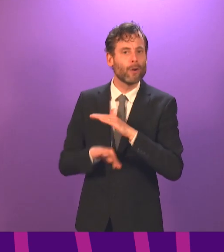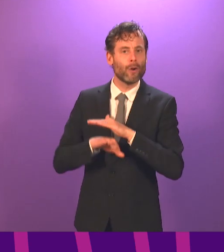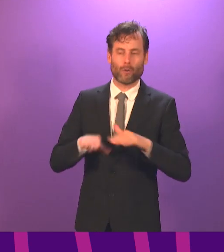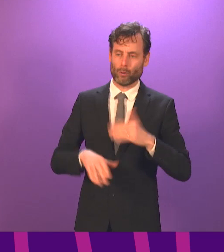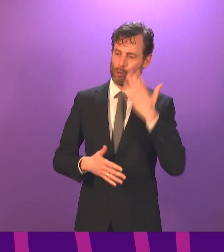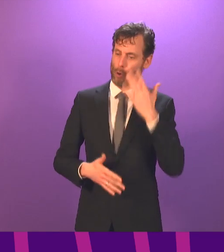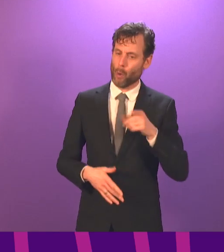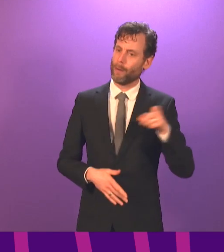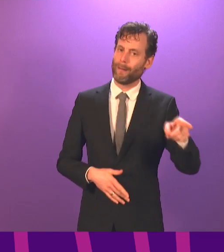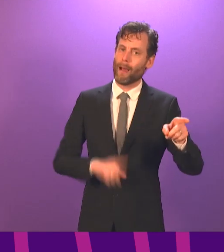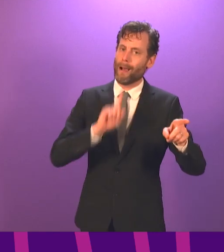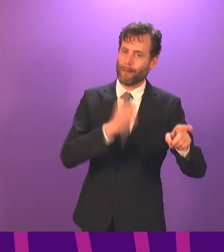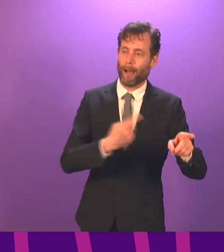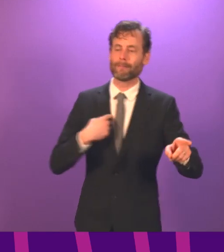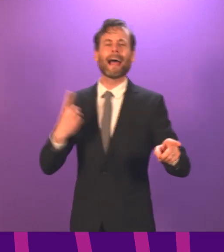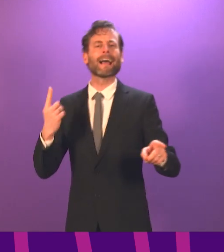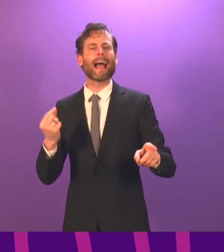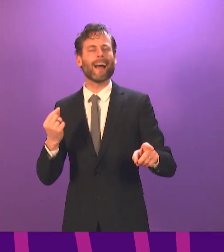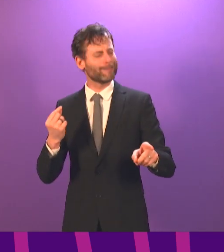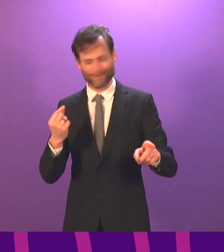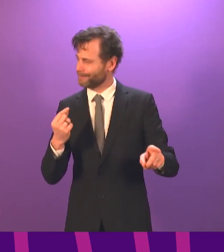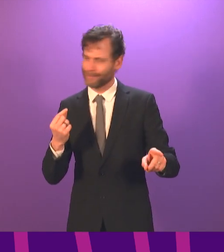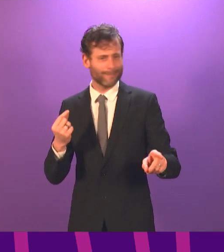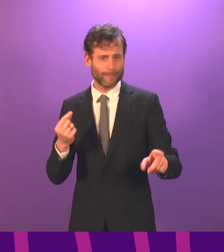the public’s concerns. We should be mindful of those concerns as we enter the campaign.